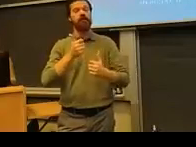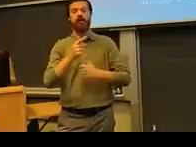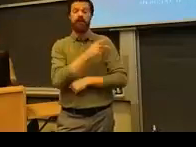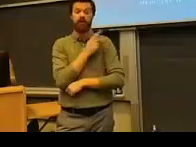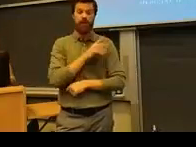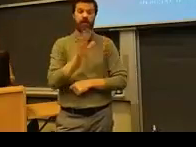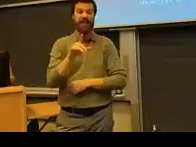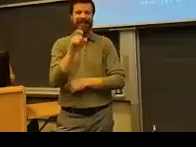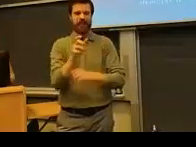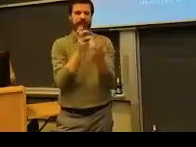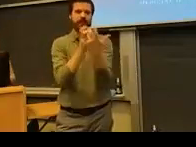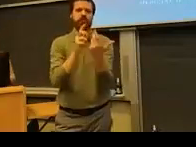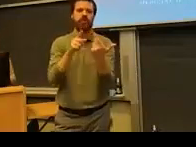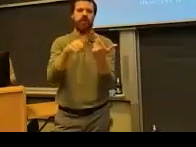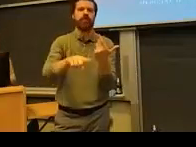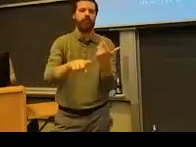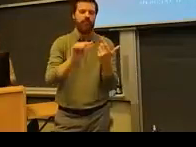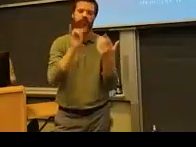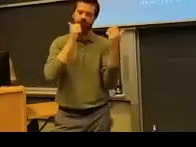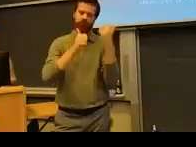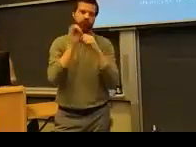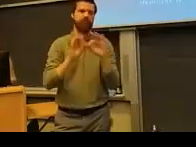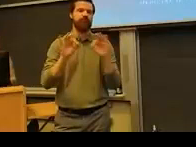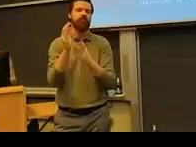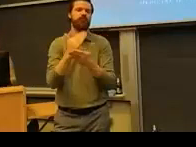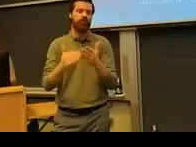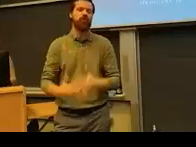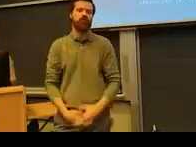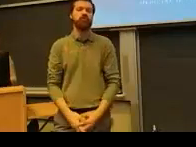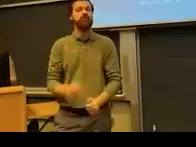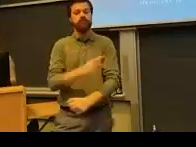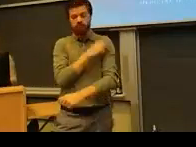they're at is the most important piece um these patients come in we're kind of catching them at